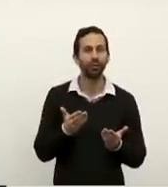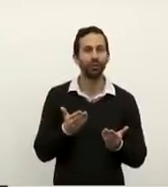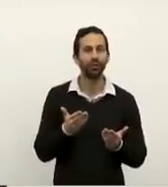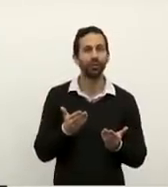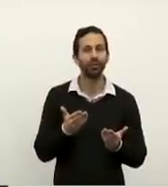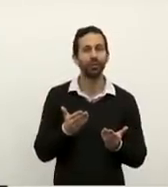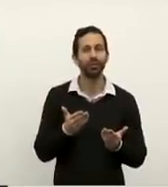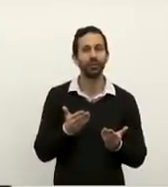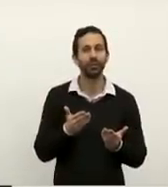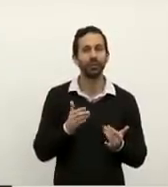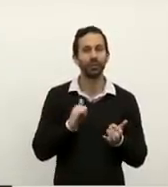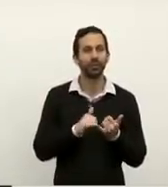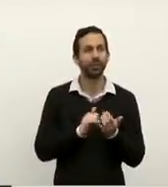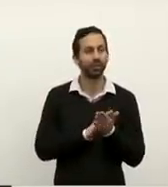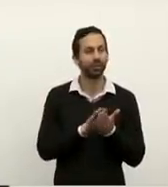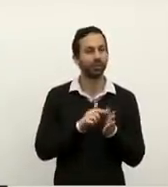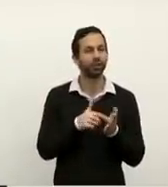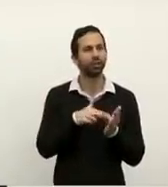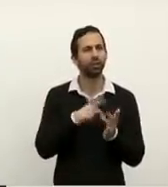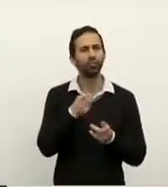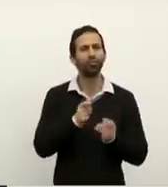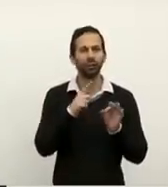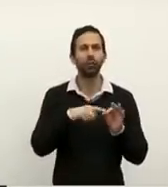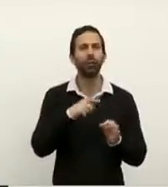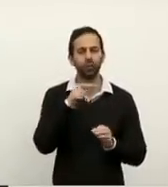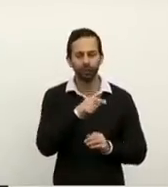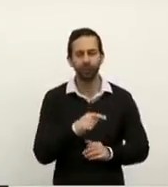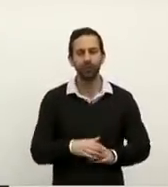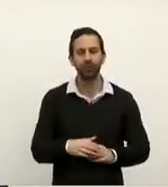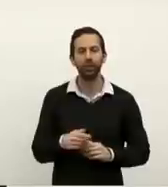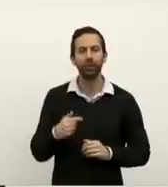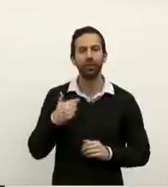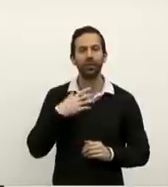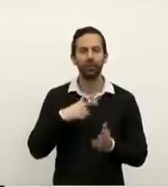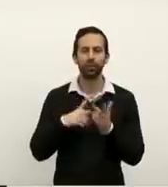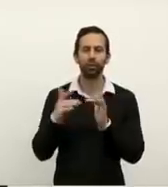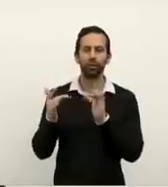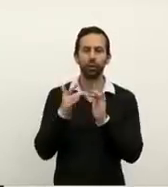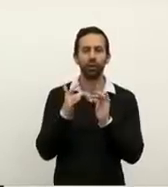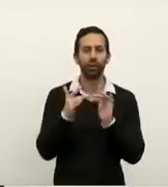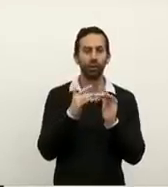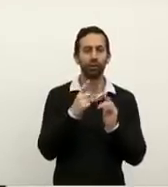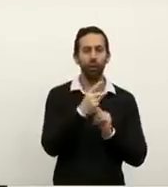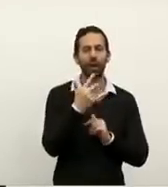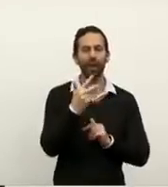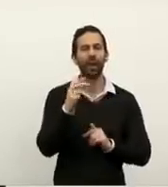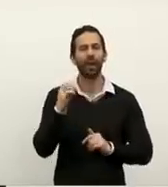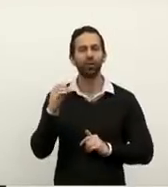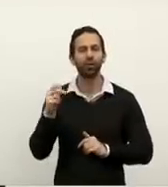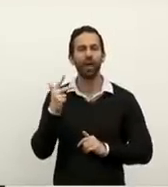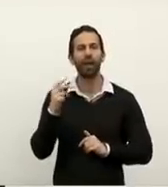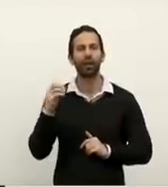I think Shannon's raised a question is, we should - they need to contact our contact centre in 1-800-800110.